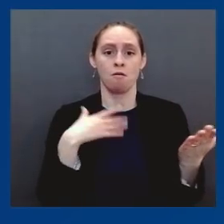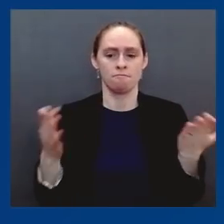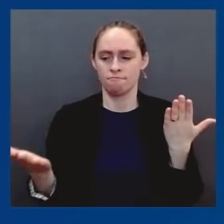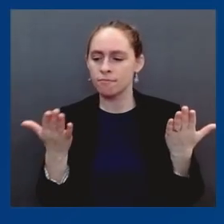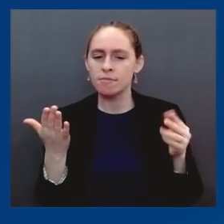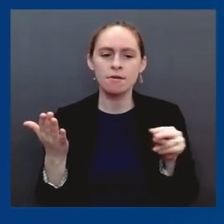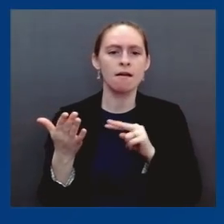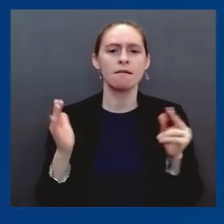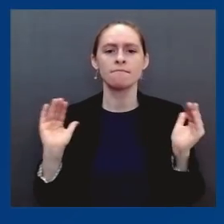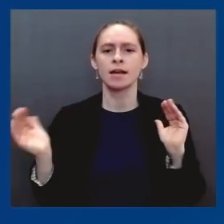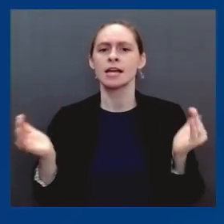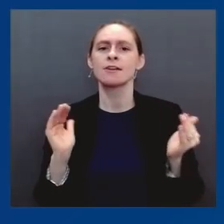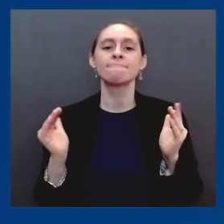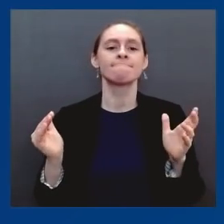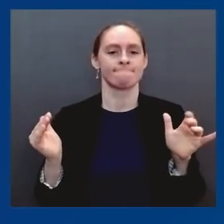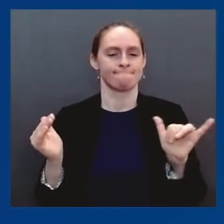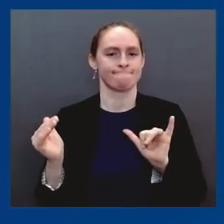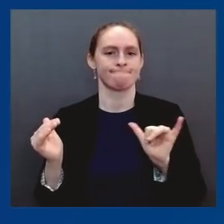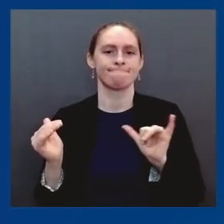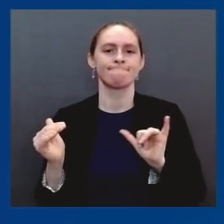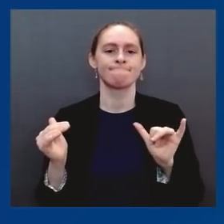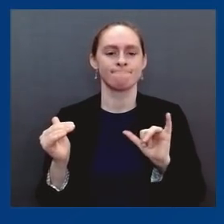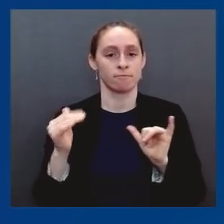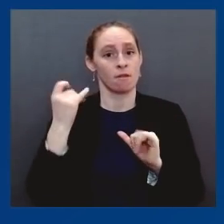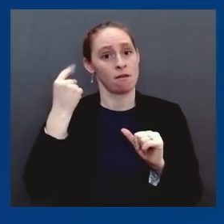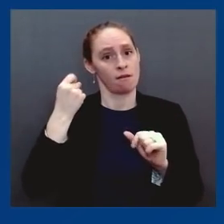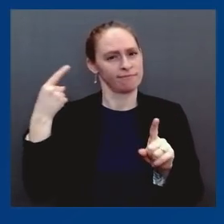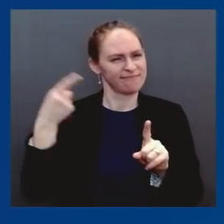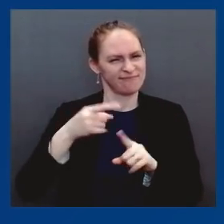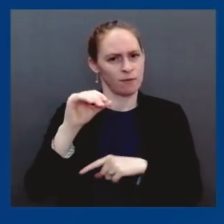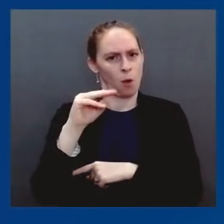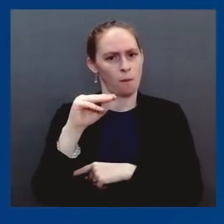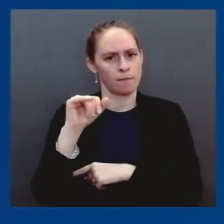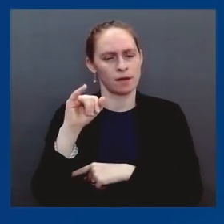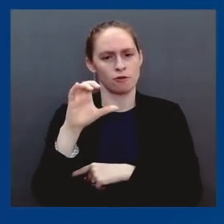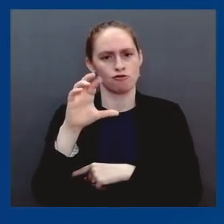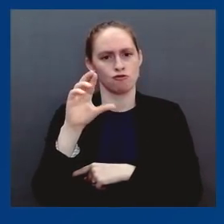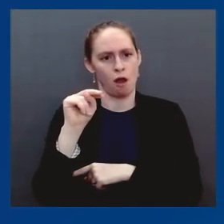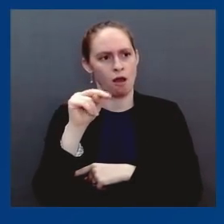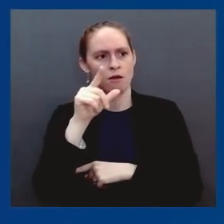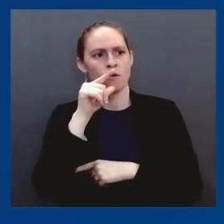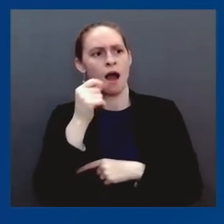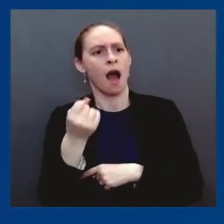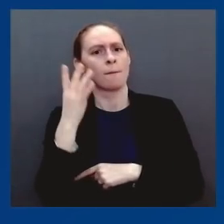were compared to admissions from previous waves. And here is the comparison: